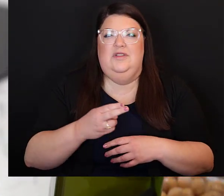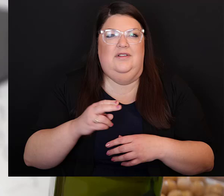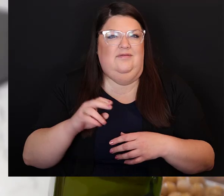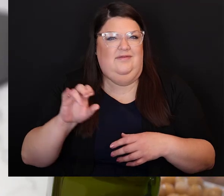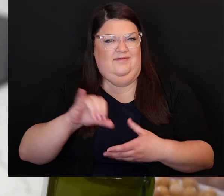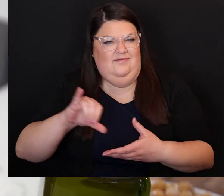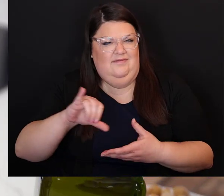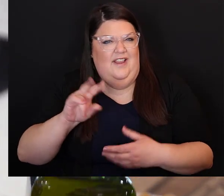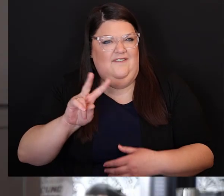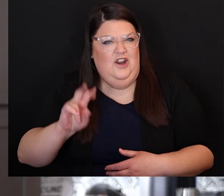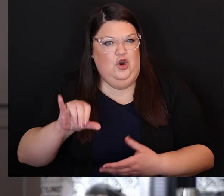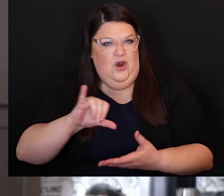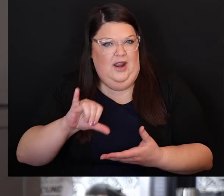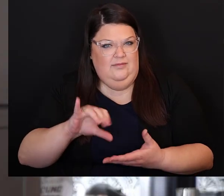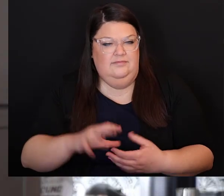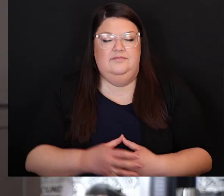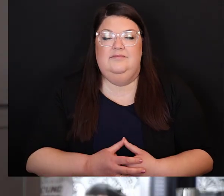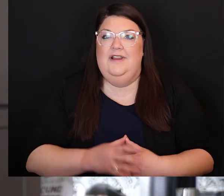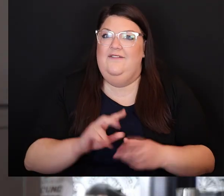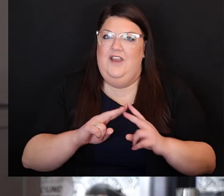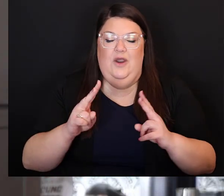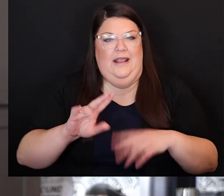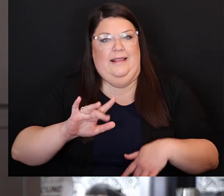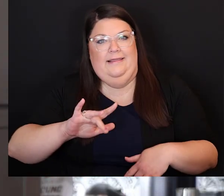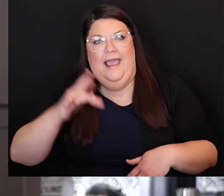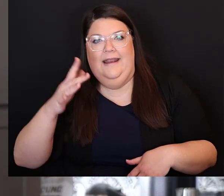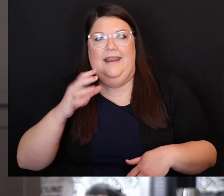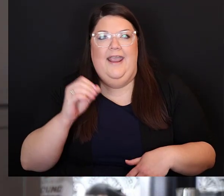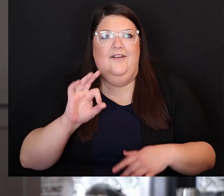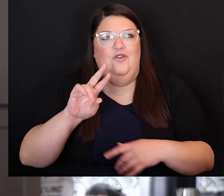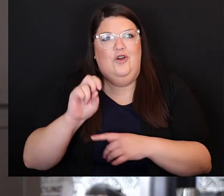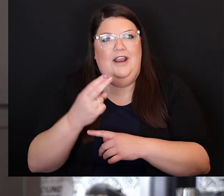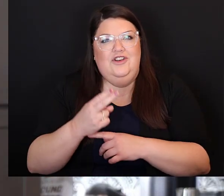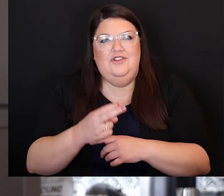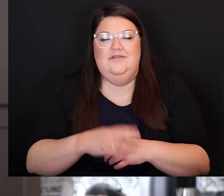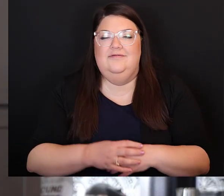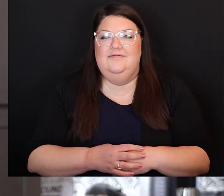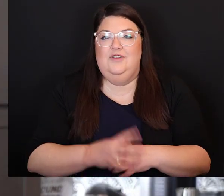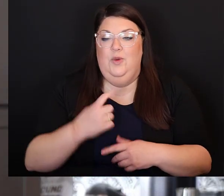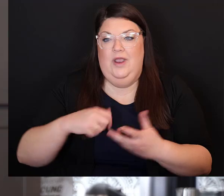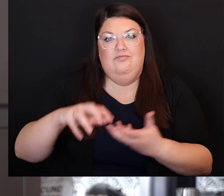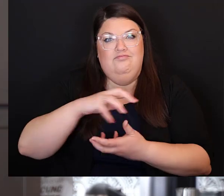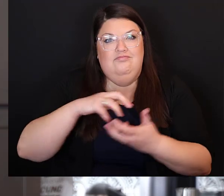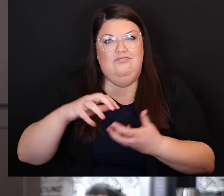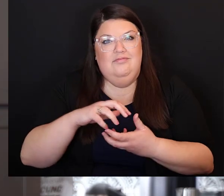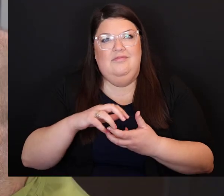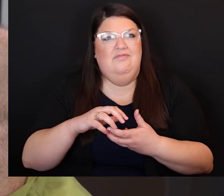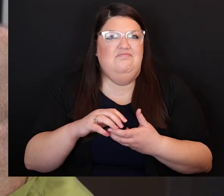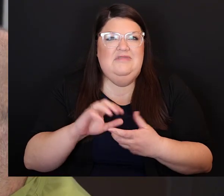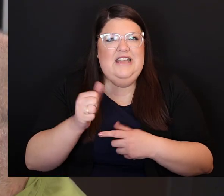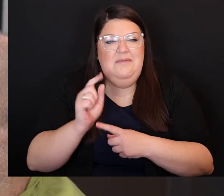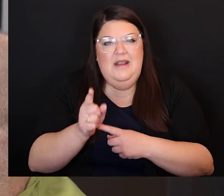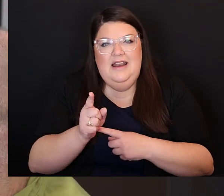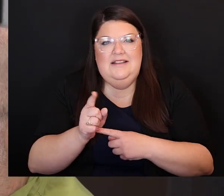Very light and fresh. And this recipe can be put together in about 10 minutes of prep time, and that's it really.